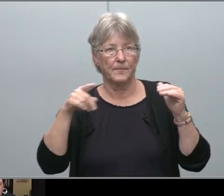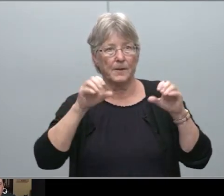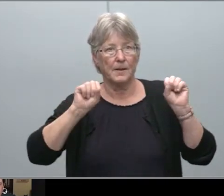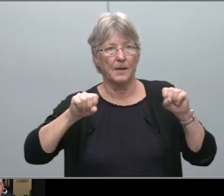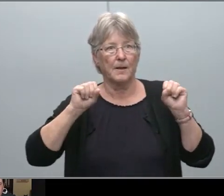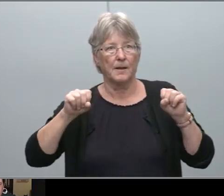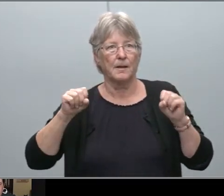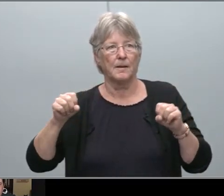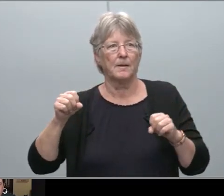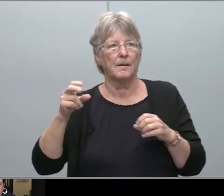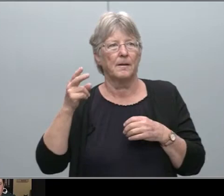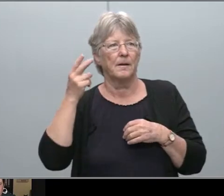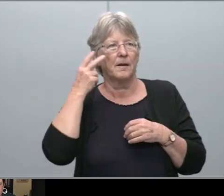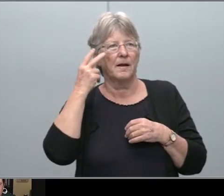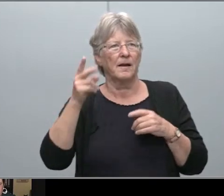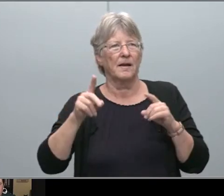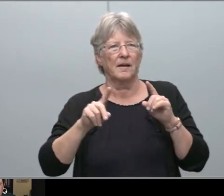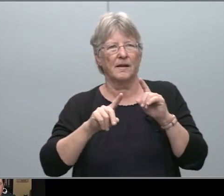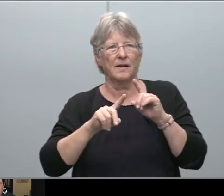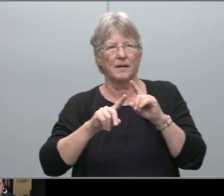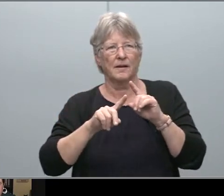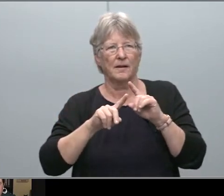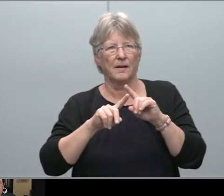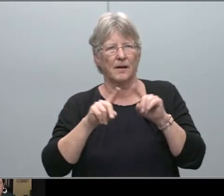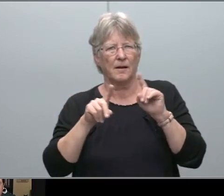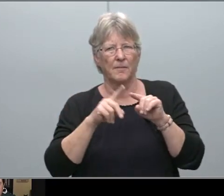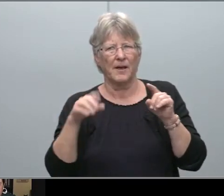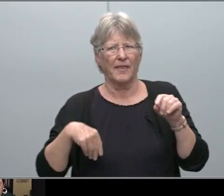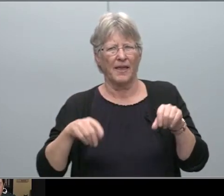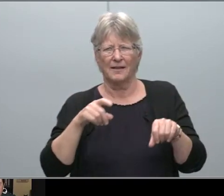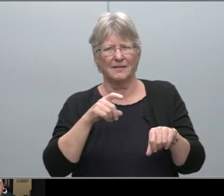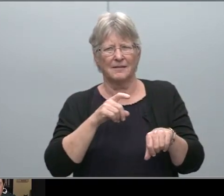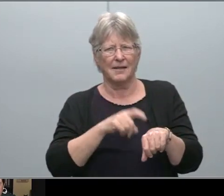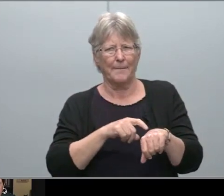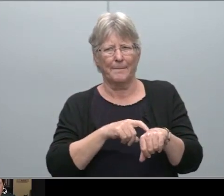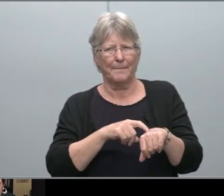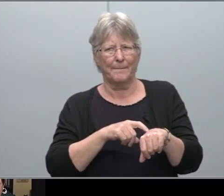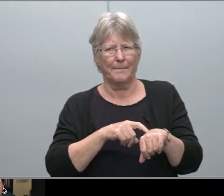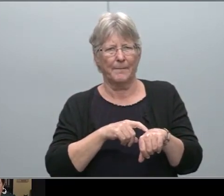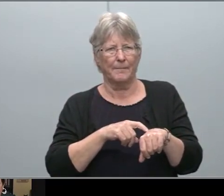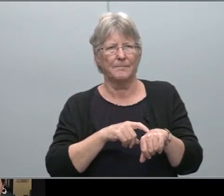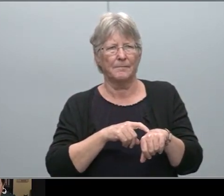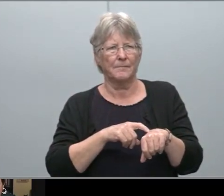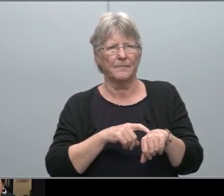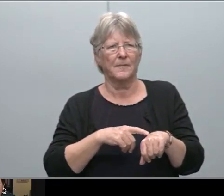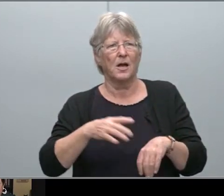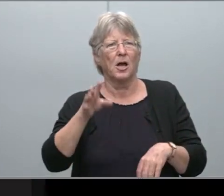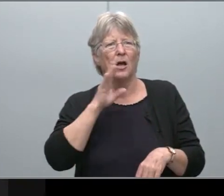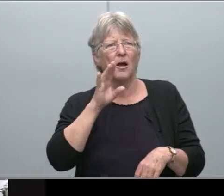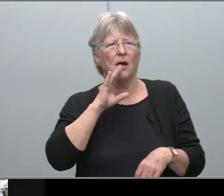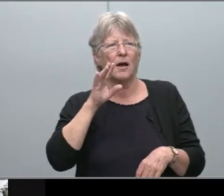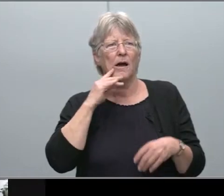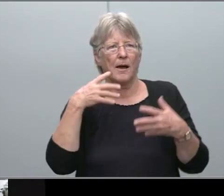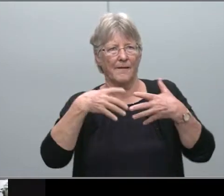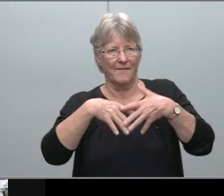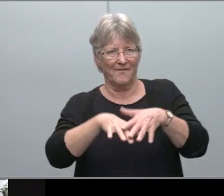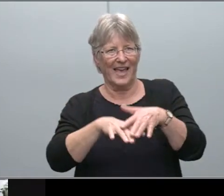our heart is day and night focused on it, and we're just waiting, like she said, from public health,